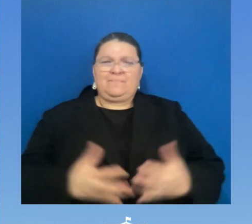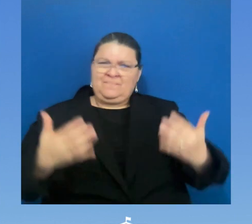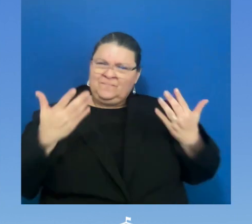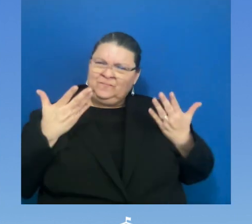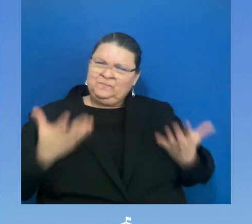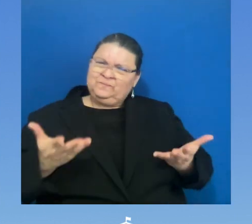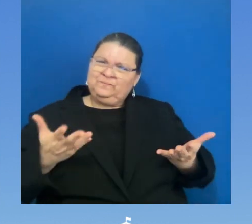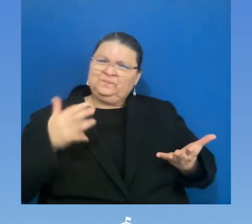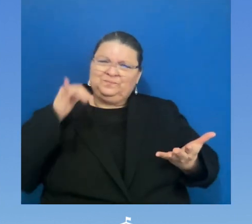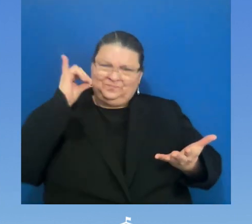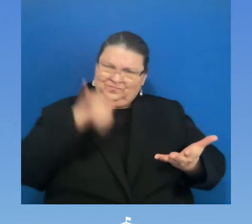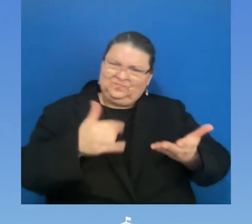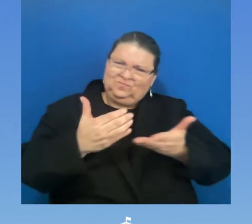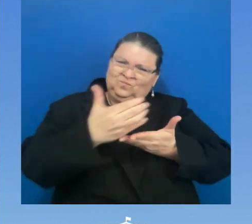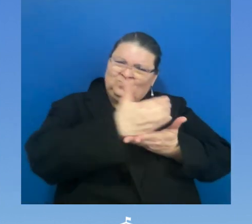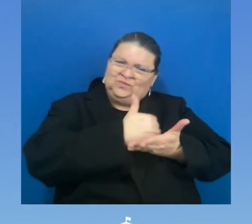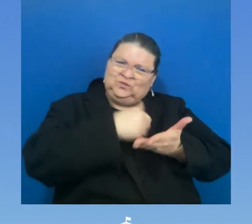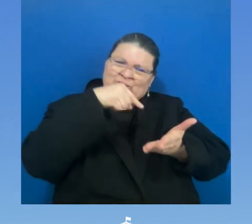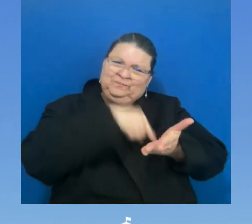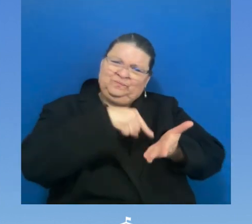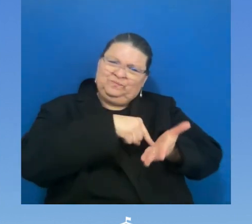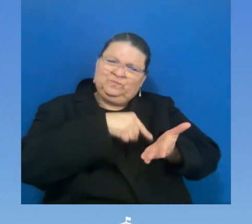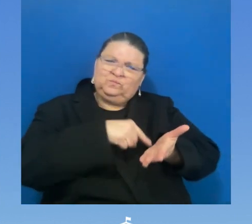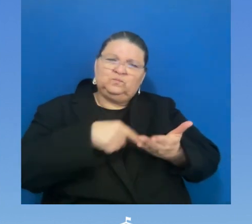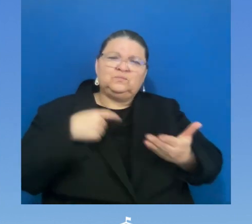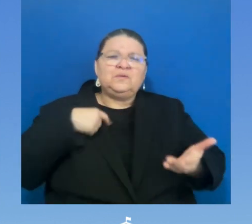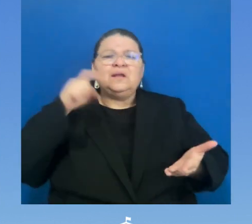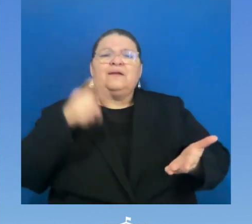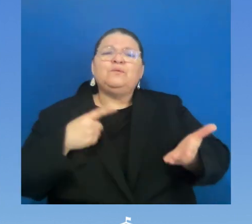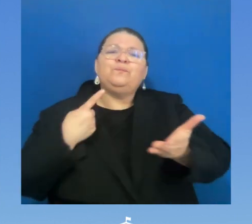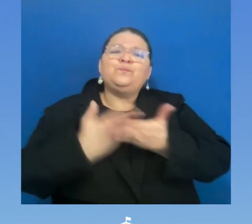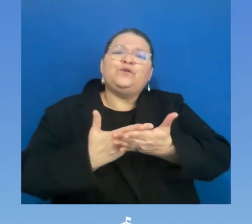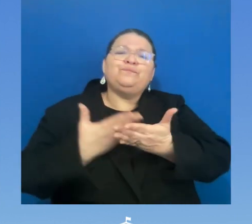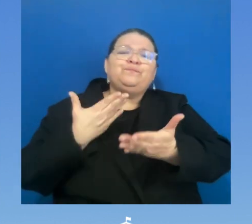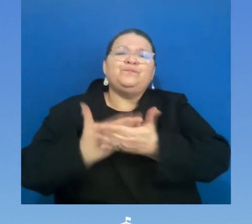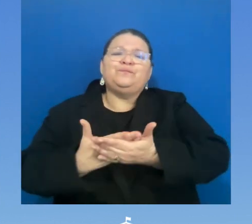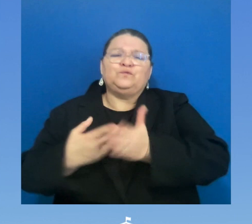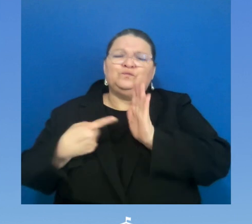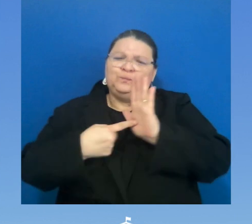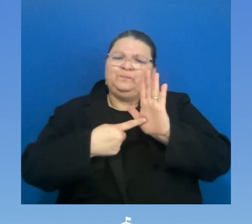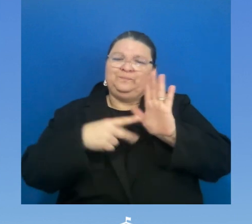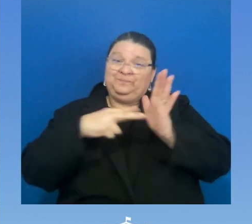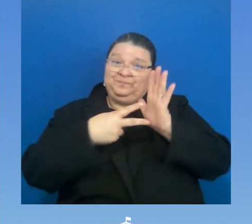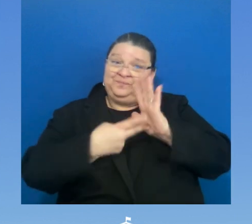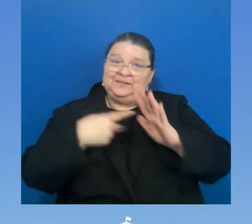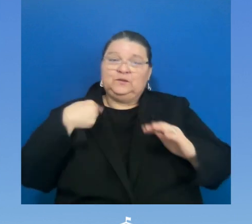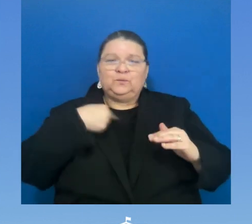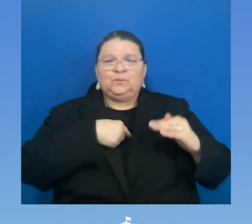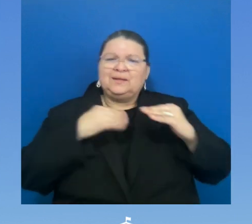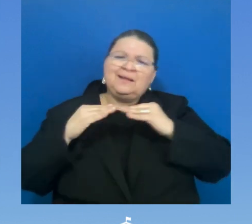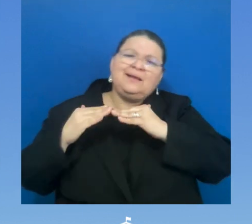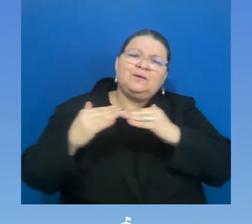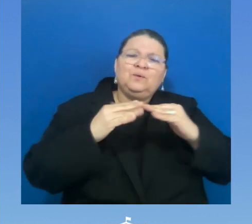and have equal histories and equal standing. However, if you can pay a woman less because she's making less,